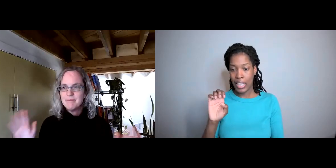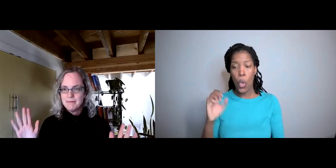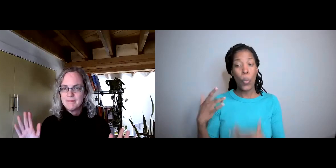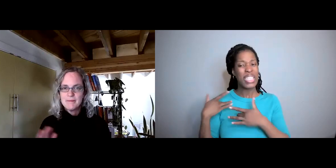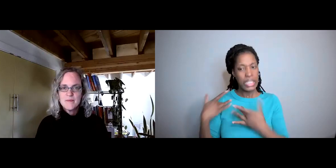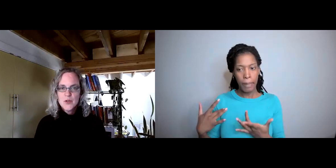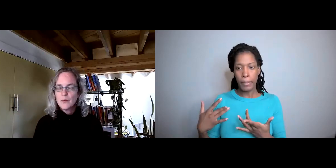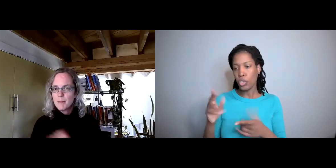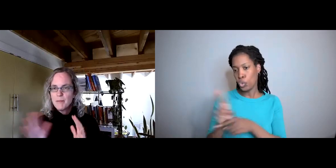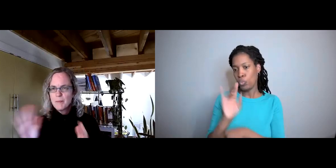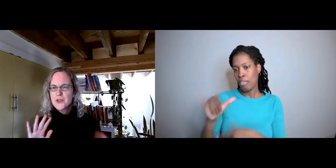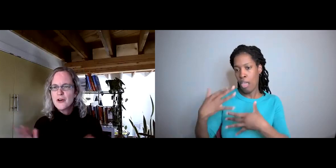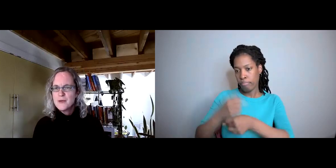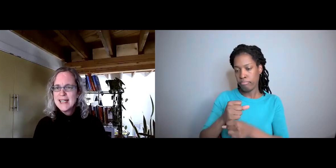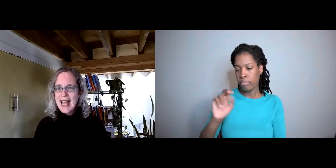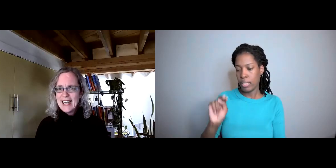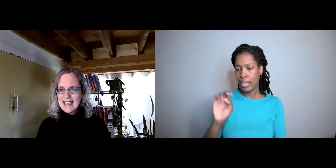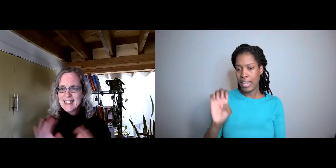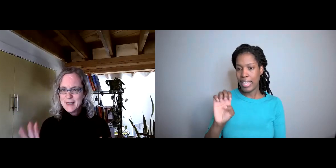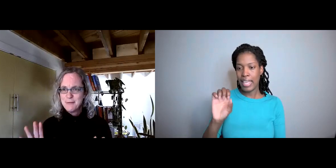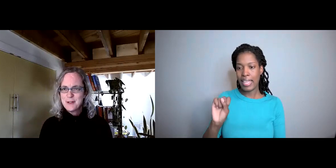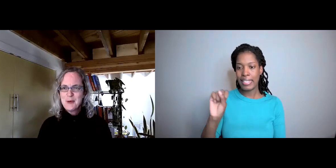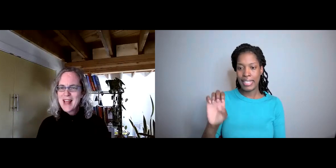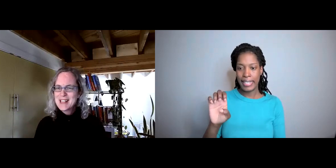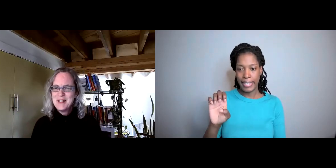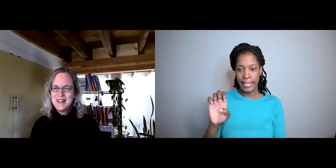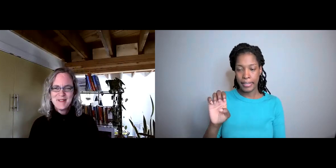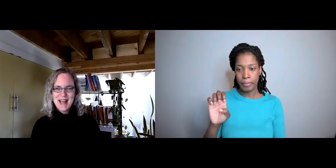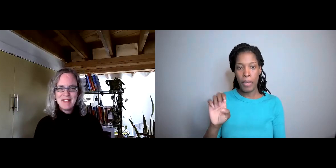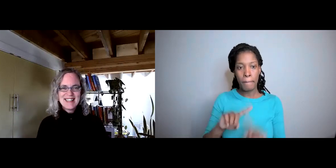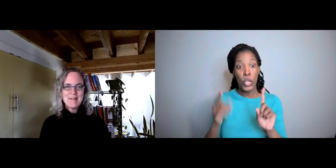So I'll start using NESE. Just know that's what that means.